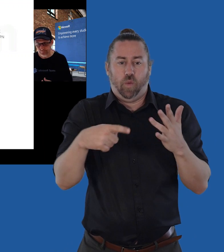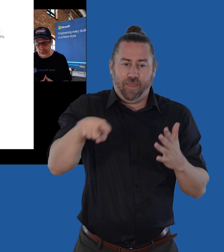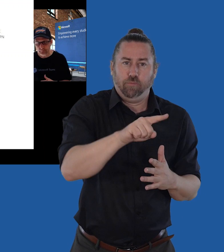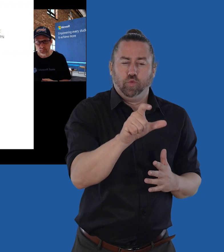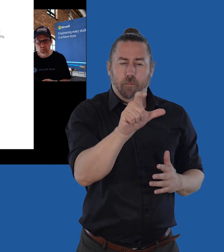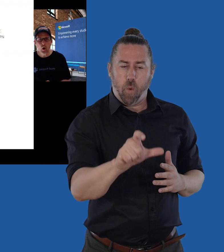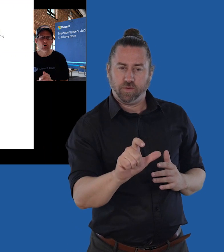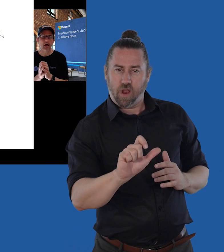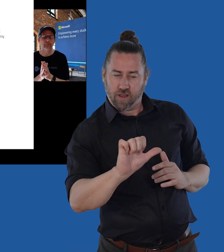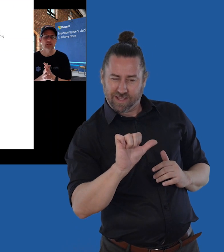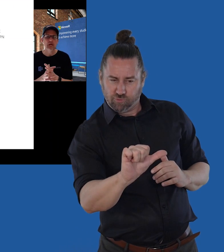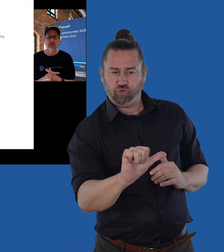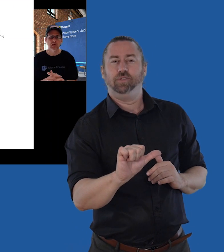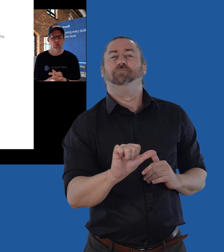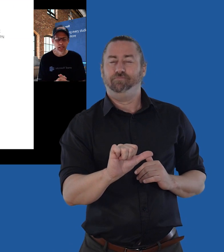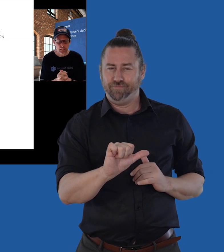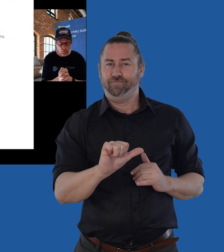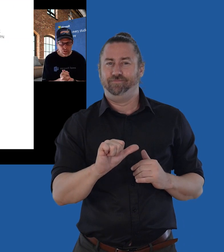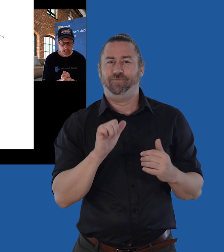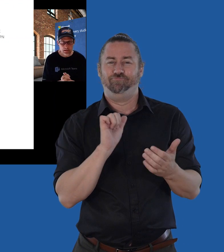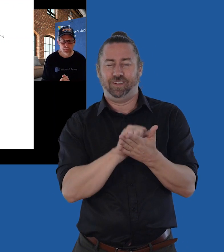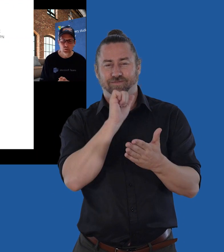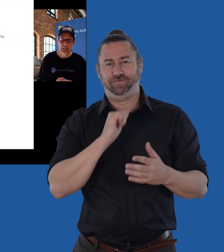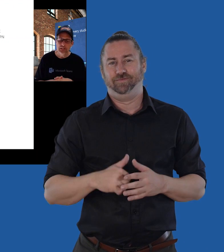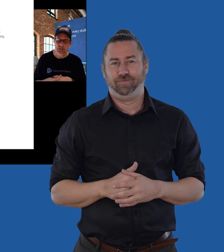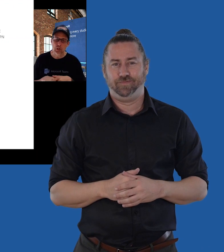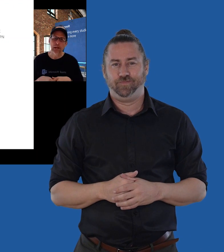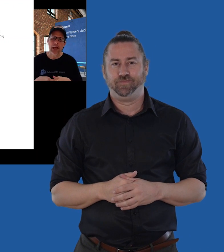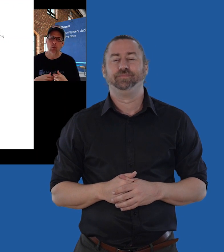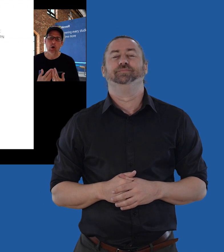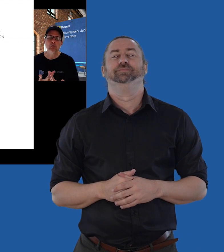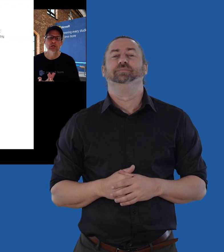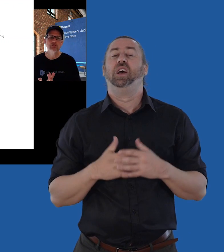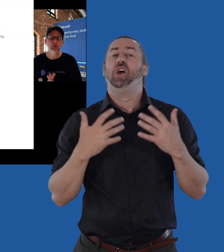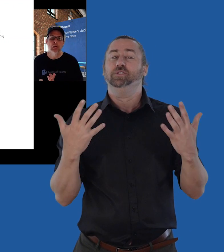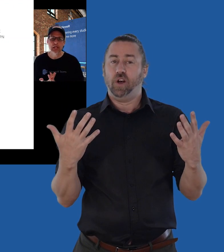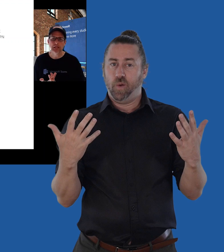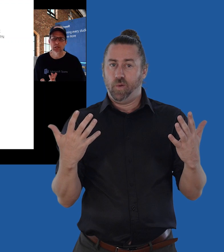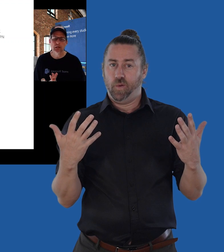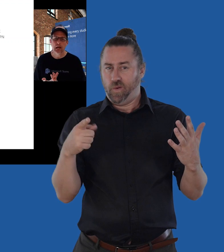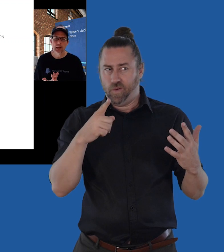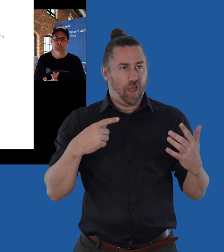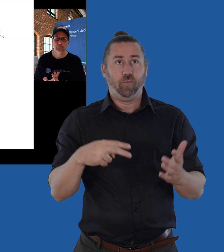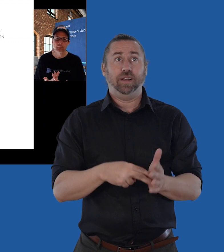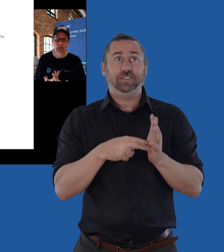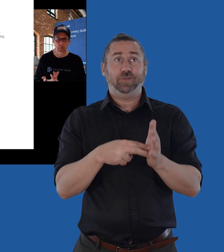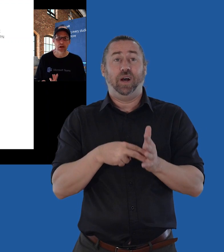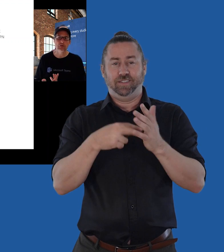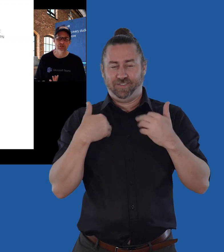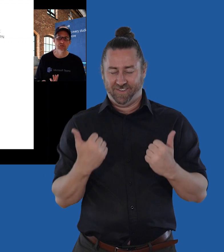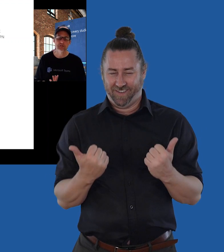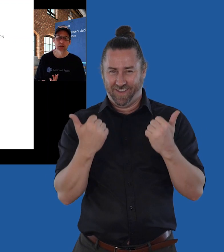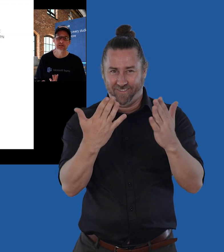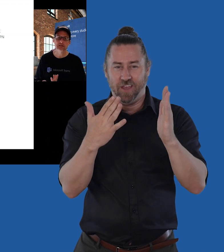Alright, so here's what you came for, to look at, what do we do in the Microsoft space?